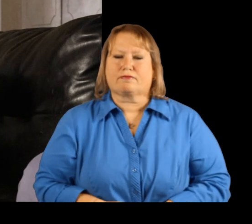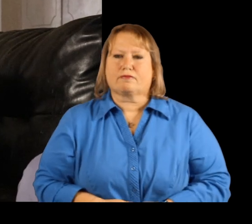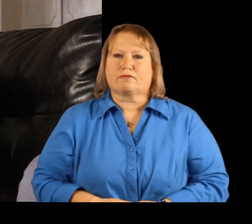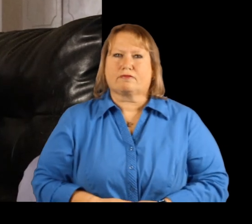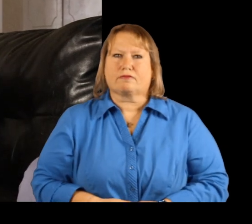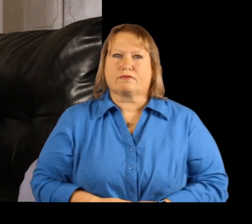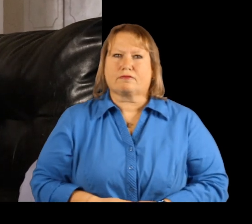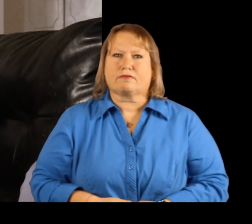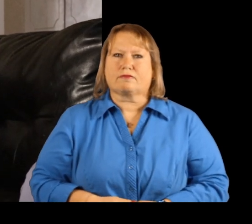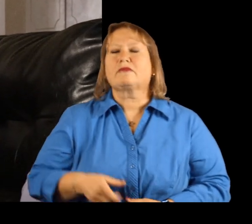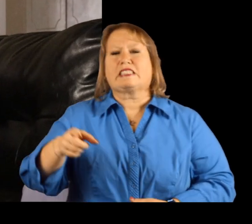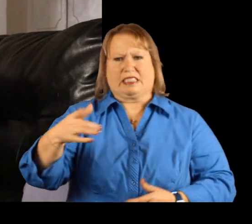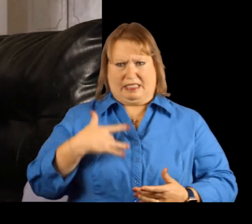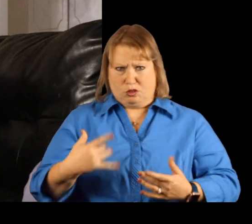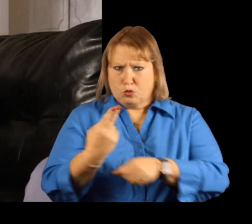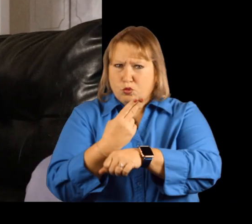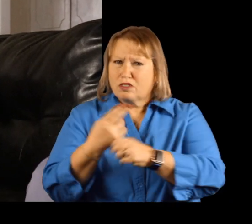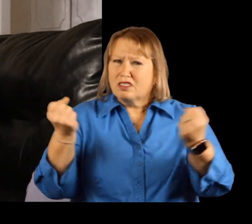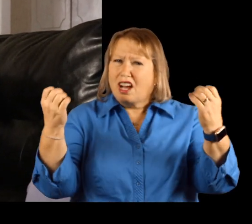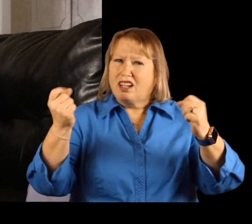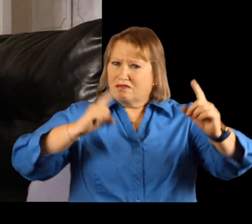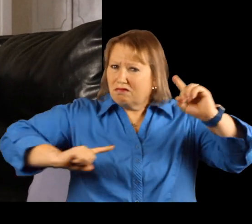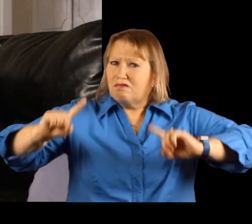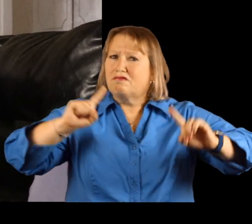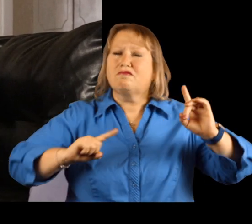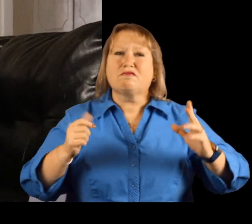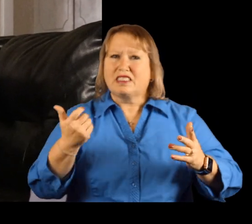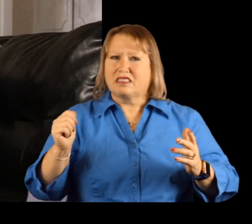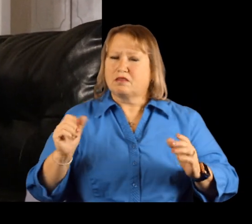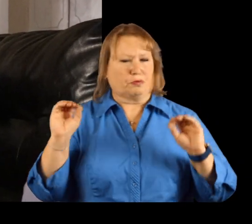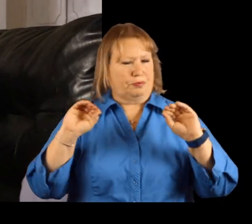Oh, is he doing any kind of...are you doing any kind sign language or...okay.